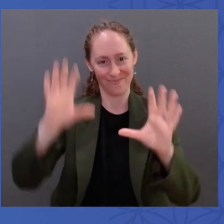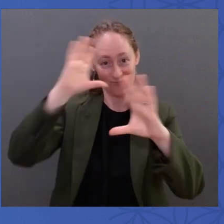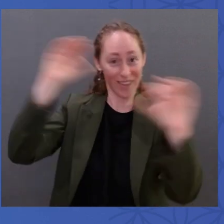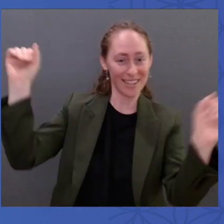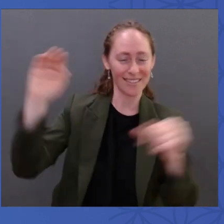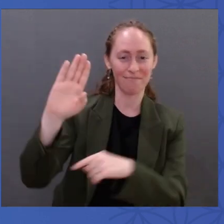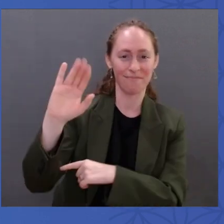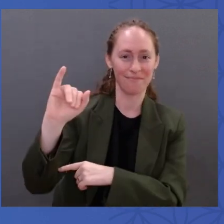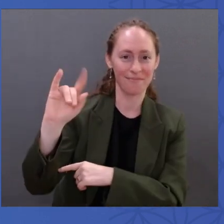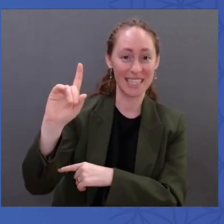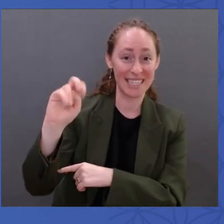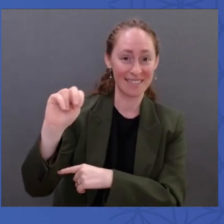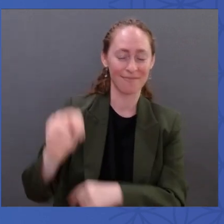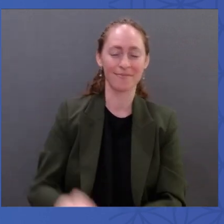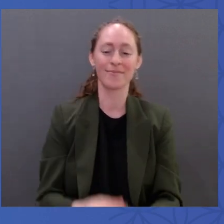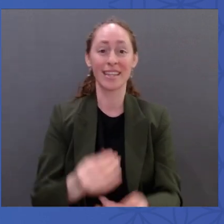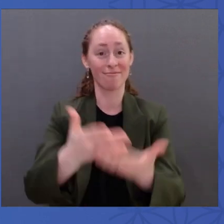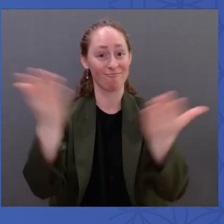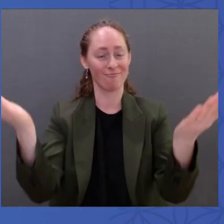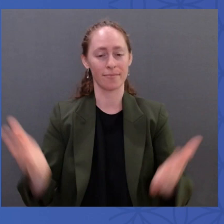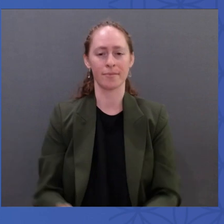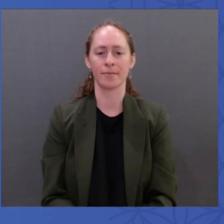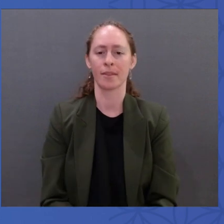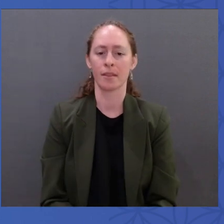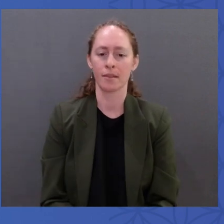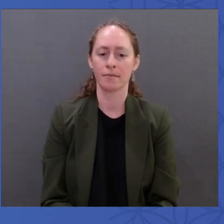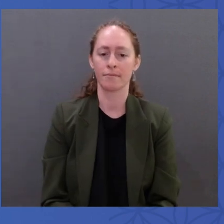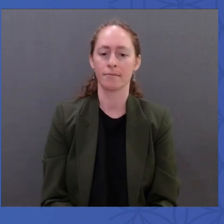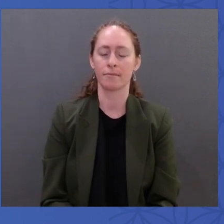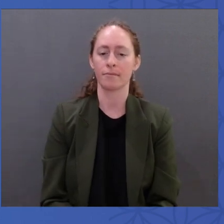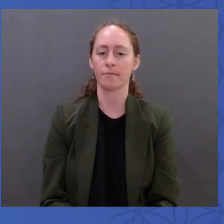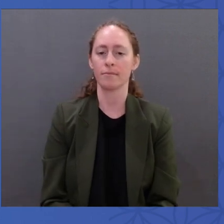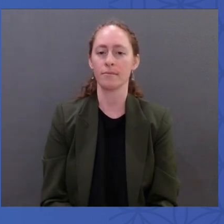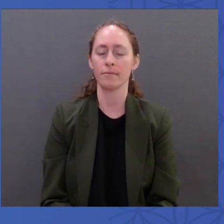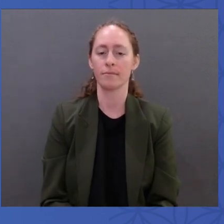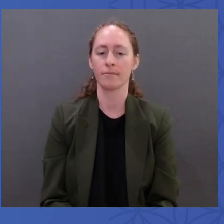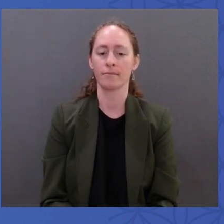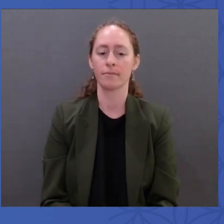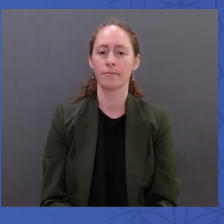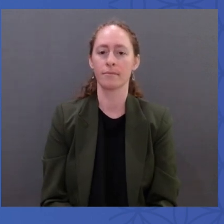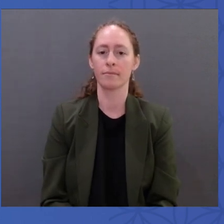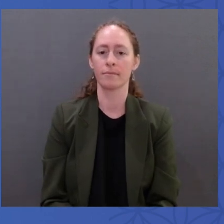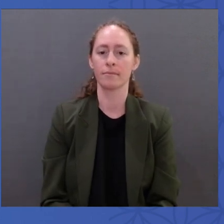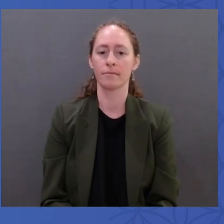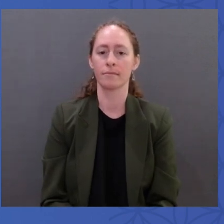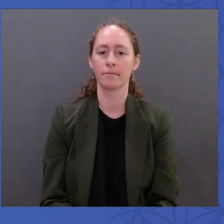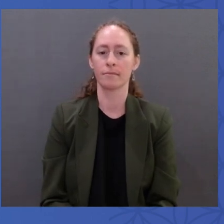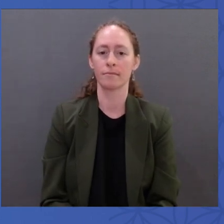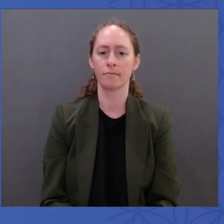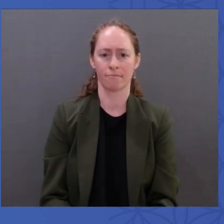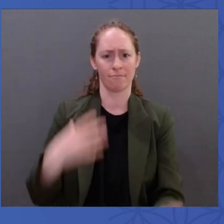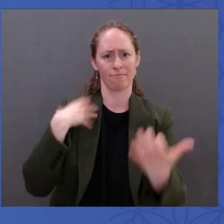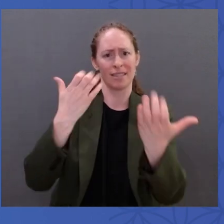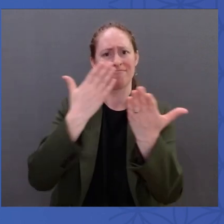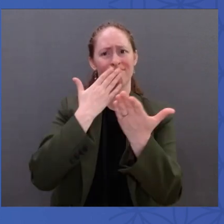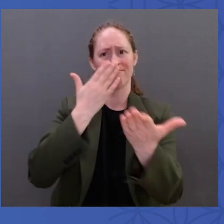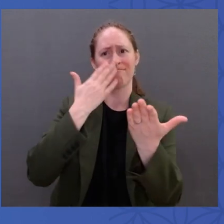I'd like to thank President Biden for inviting Singapore to participate in the launch of the Indo-Pacific Economic Framework or the IPEF.